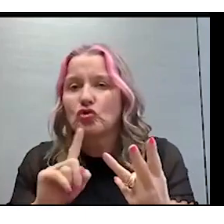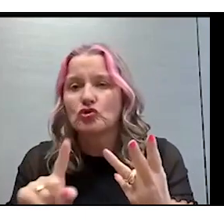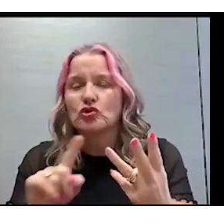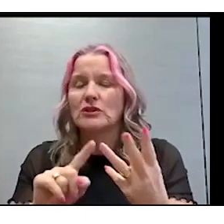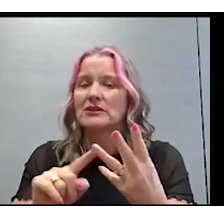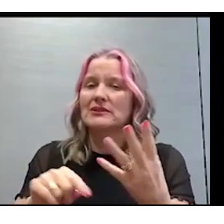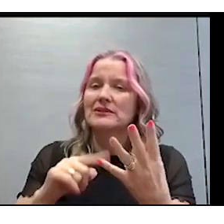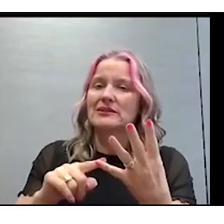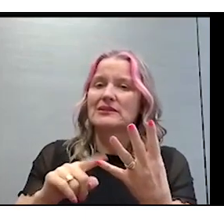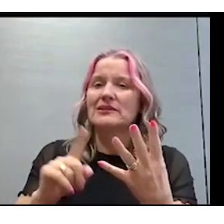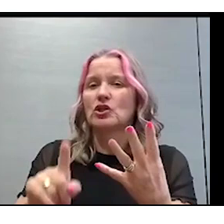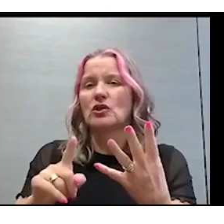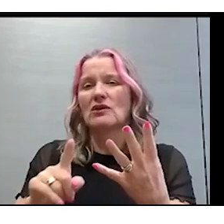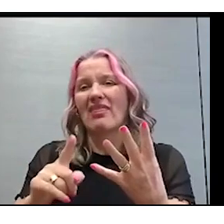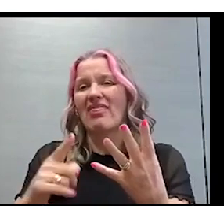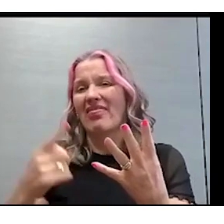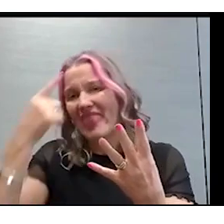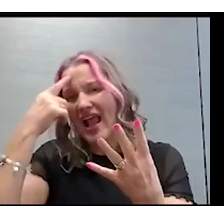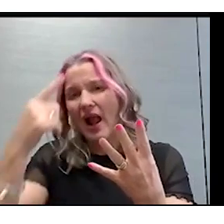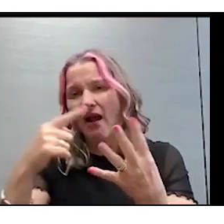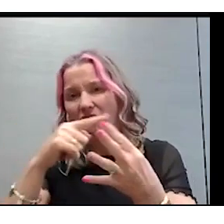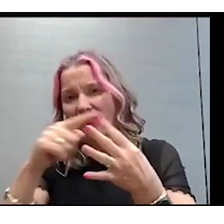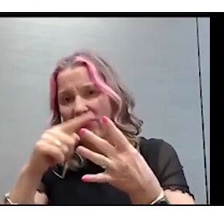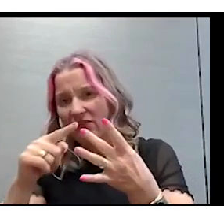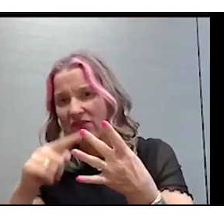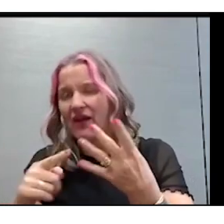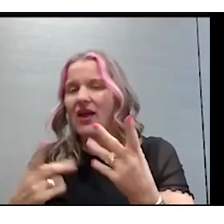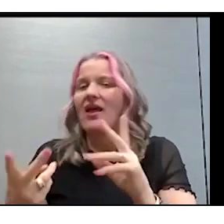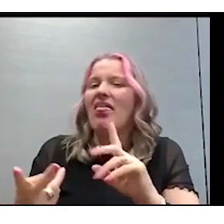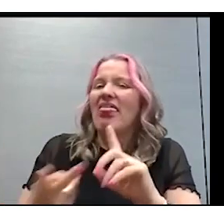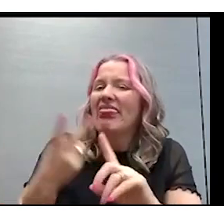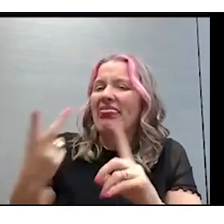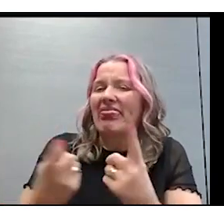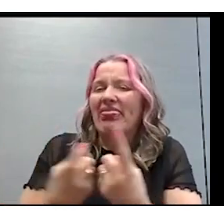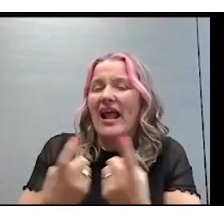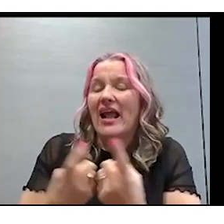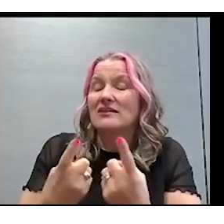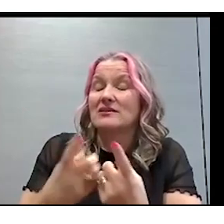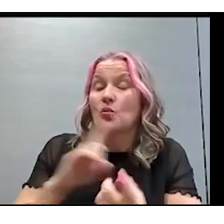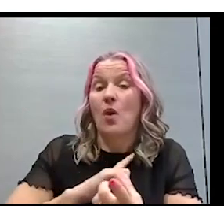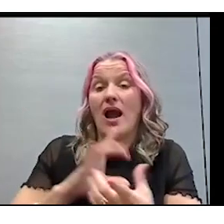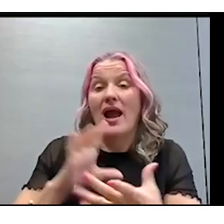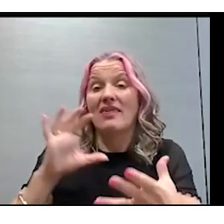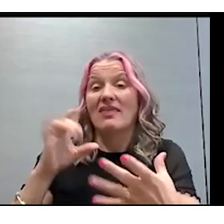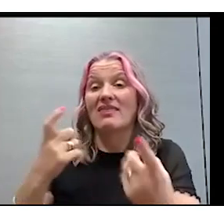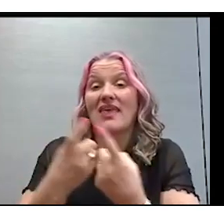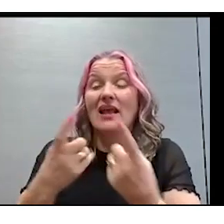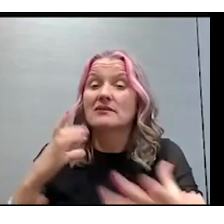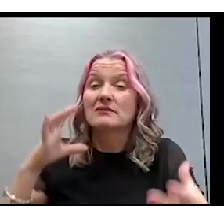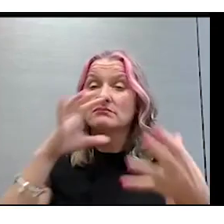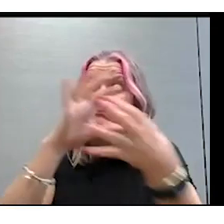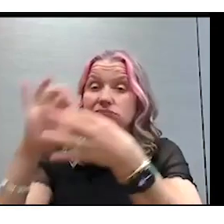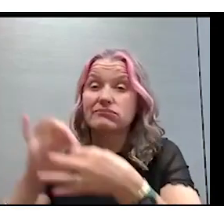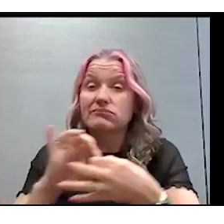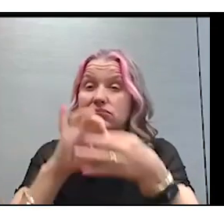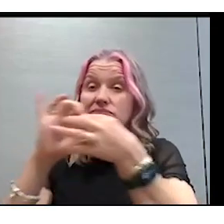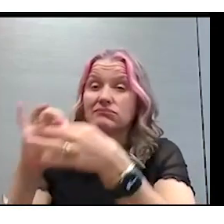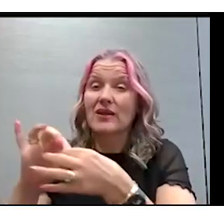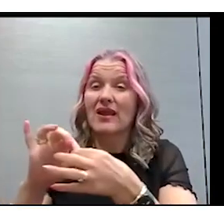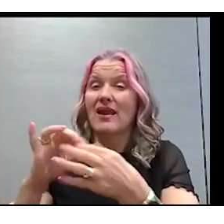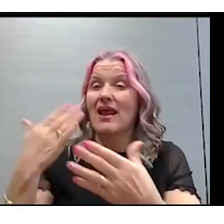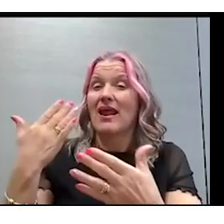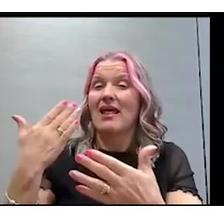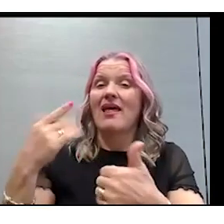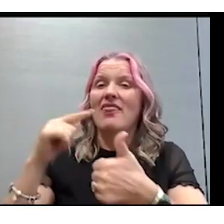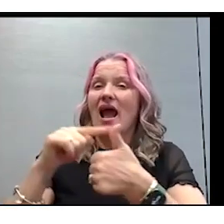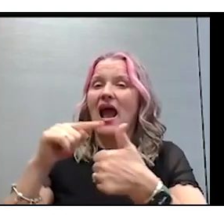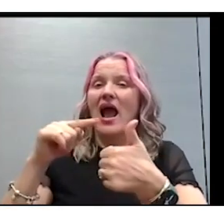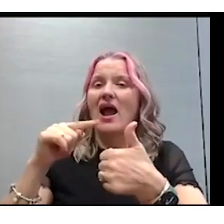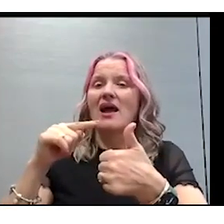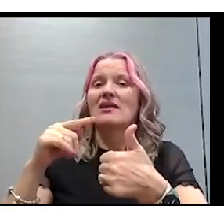UX because things go together. They're never silos and especially in the systems.